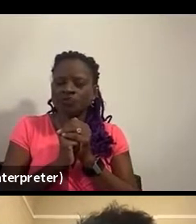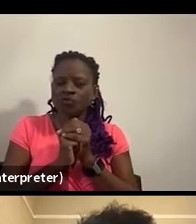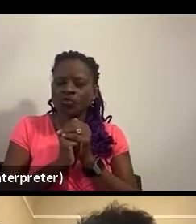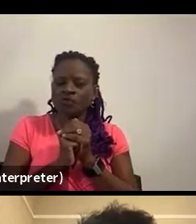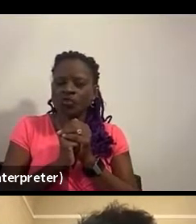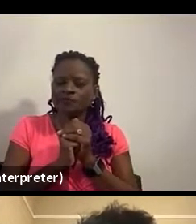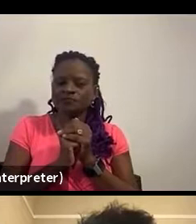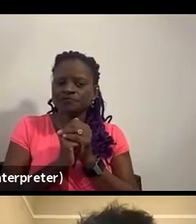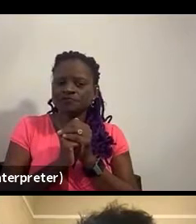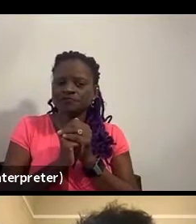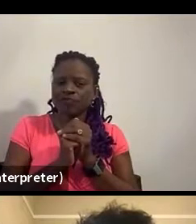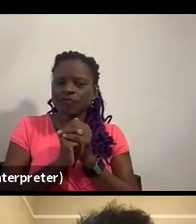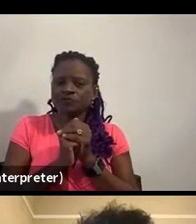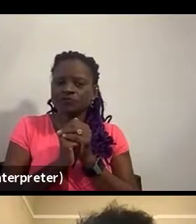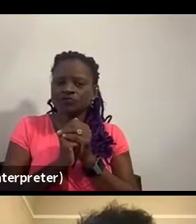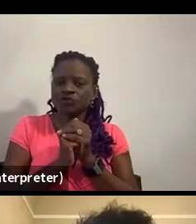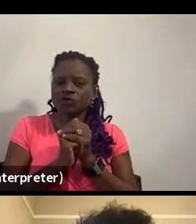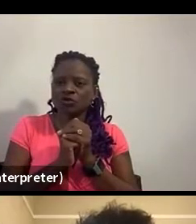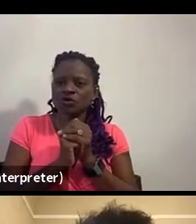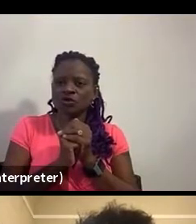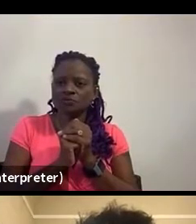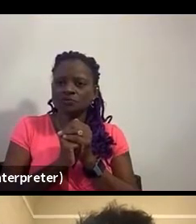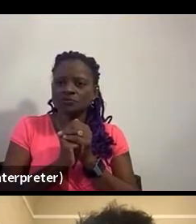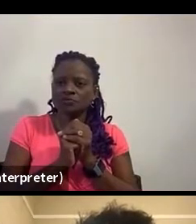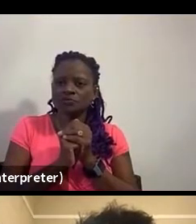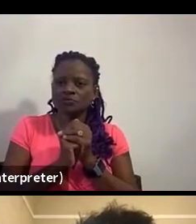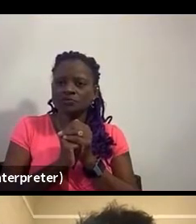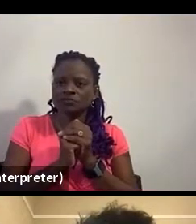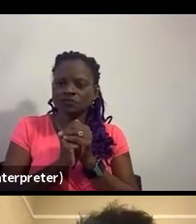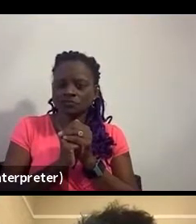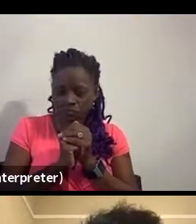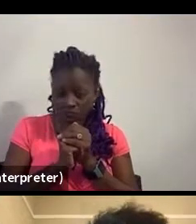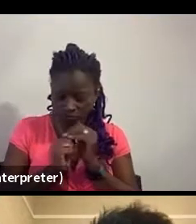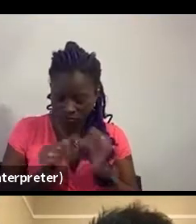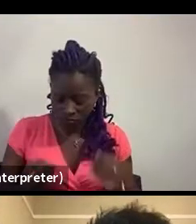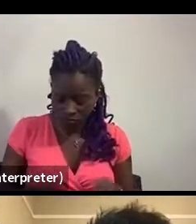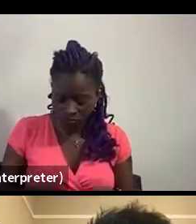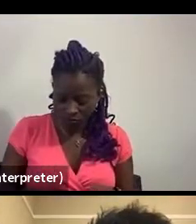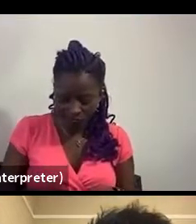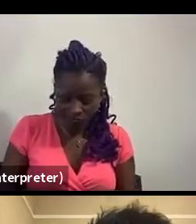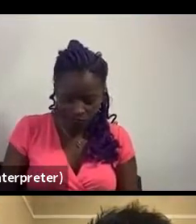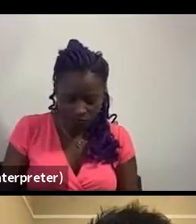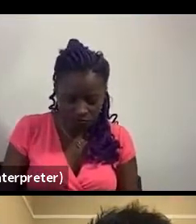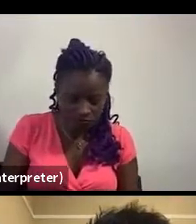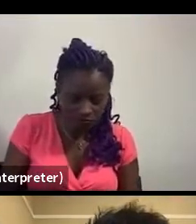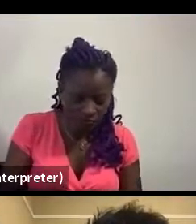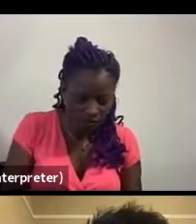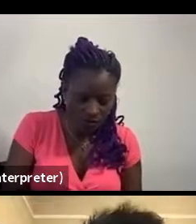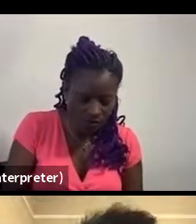That's going to be the key to do that. So. Thank you, Tony. I appreciate that. Anything to add?